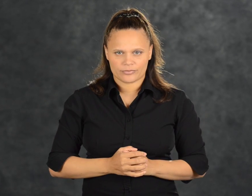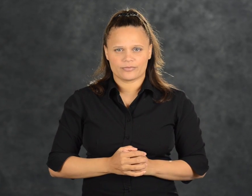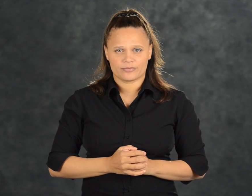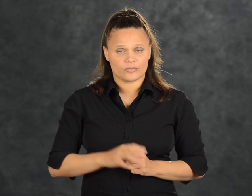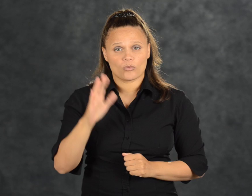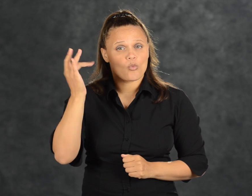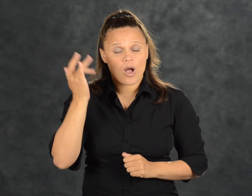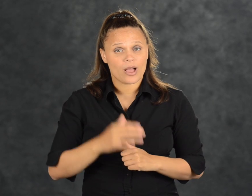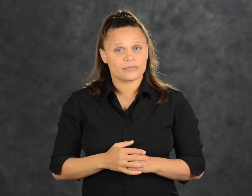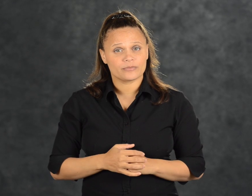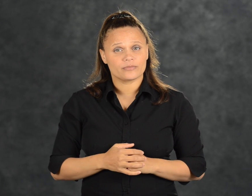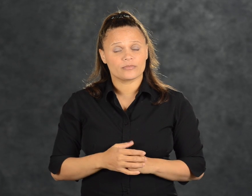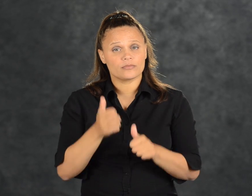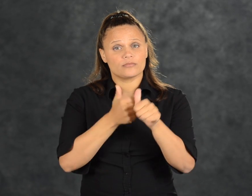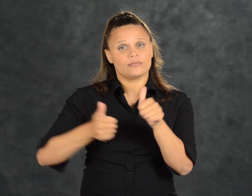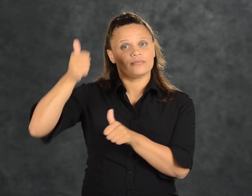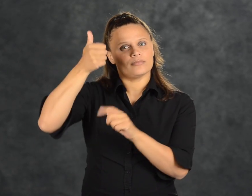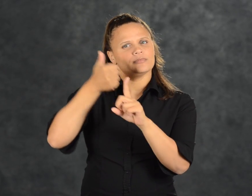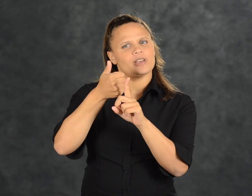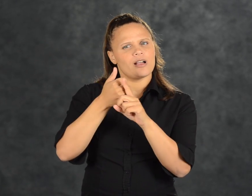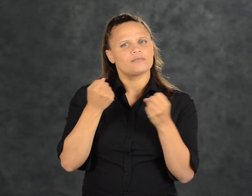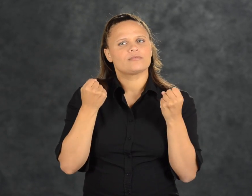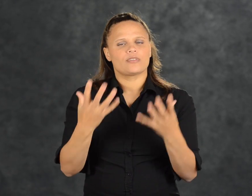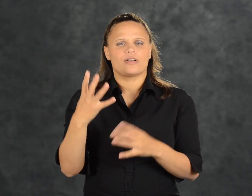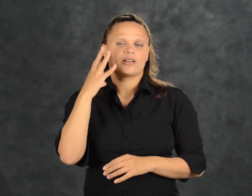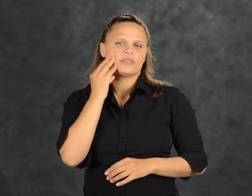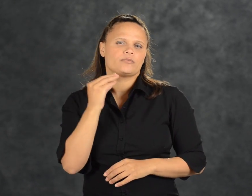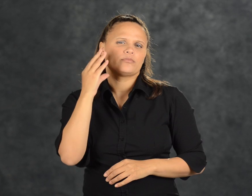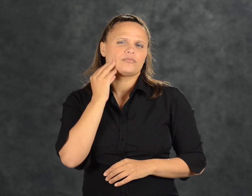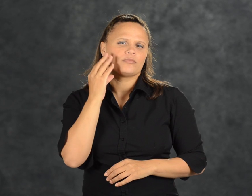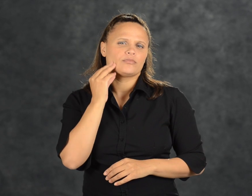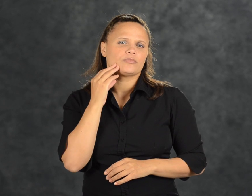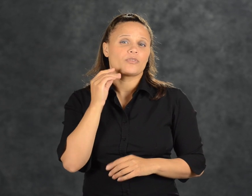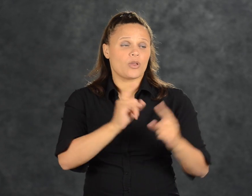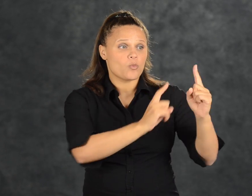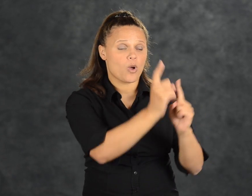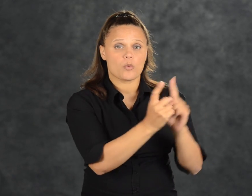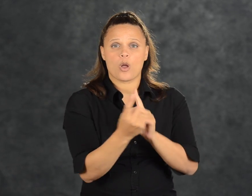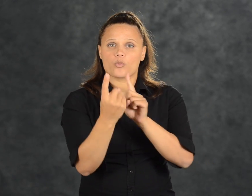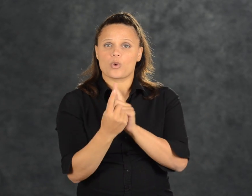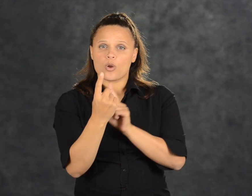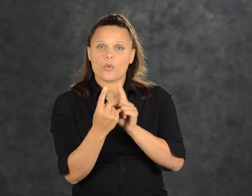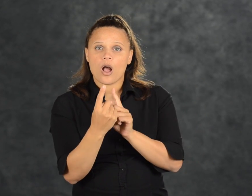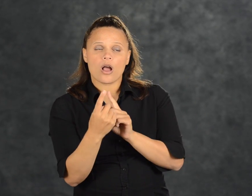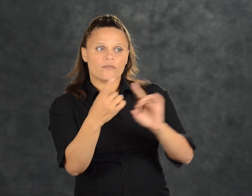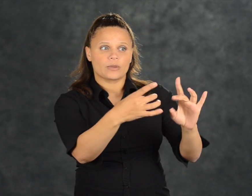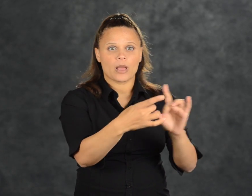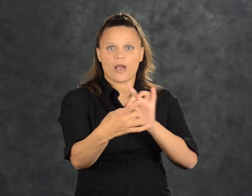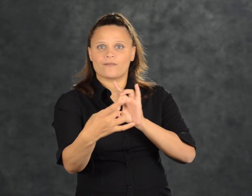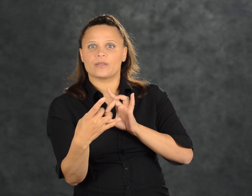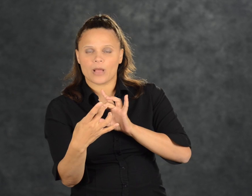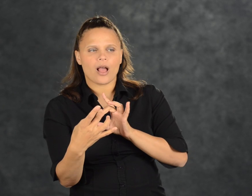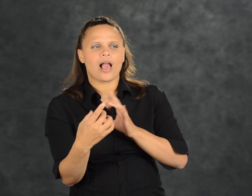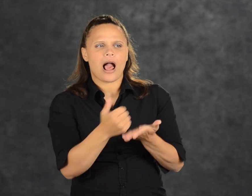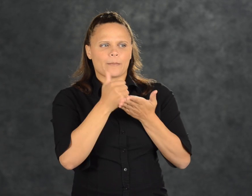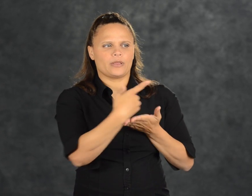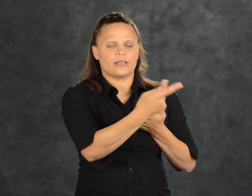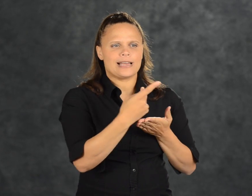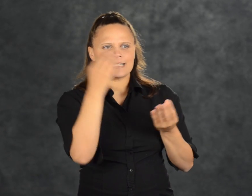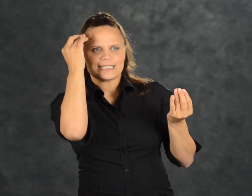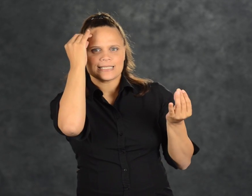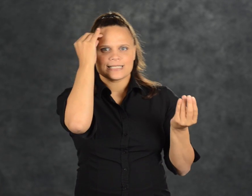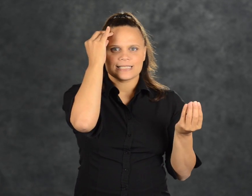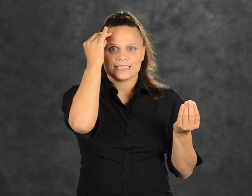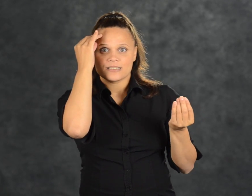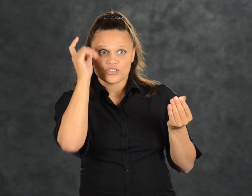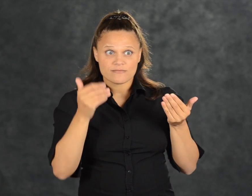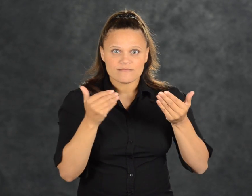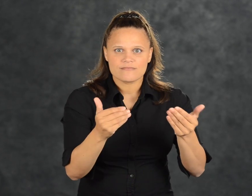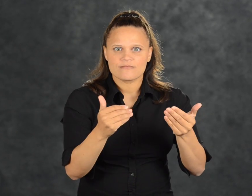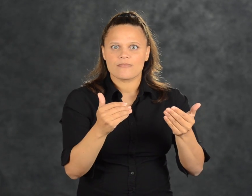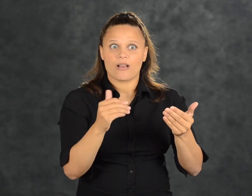Quite obviously, if an experienced former hearing officer tells either you or the school district that you have a weak case,